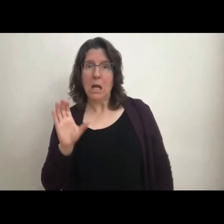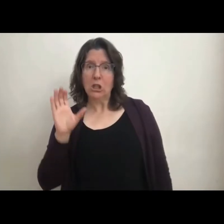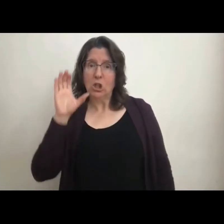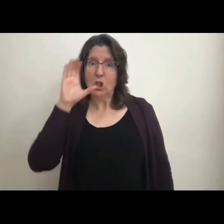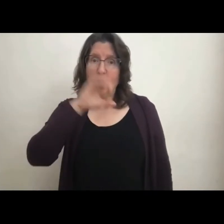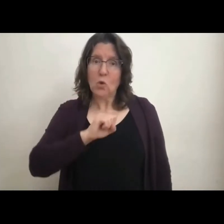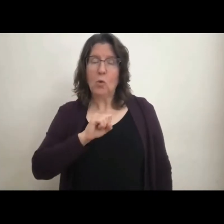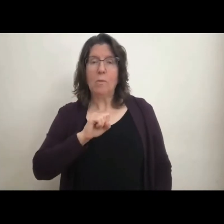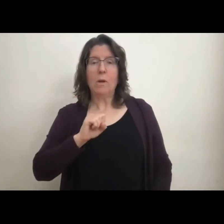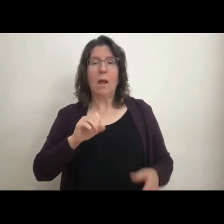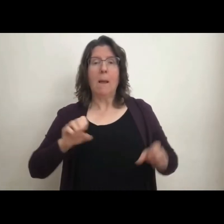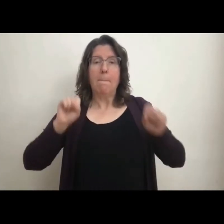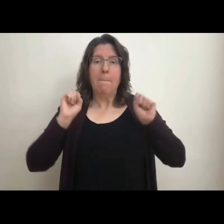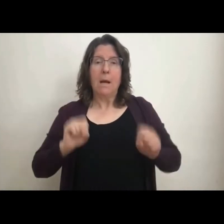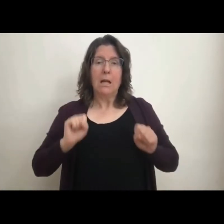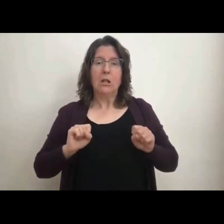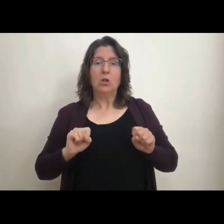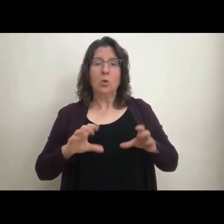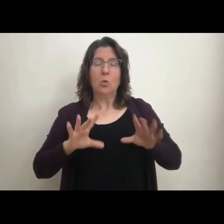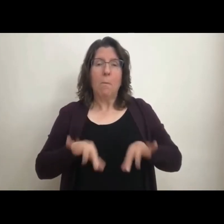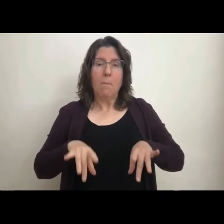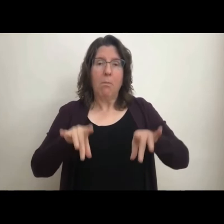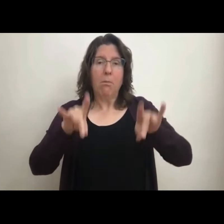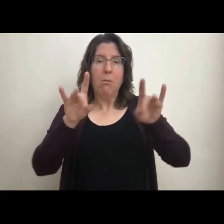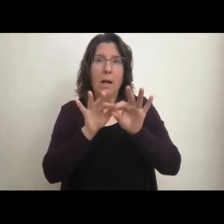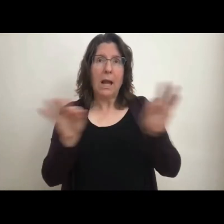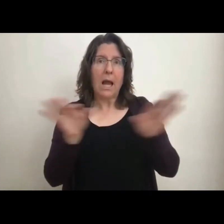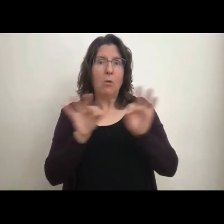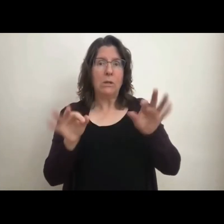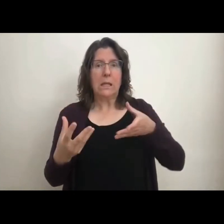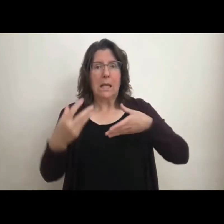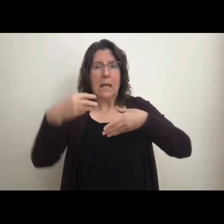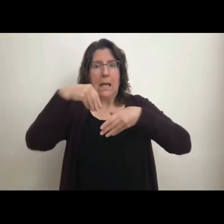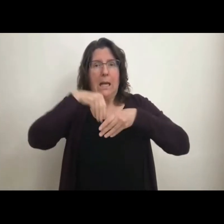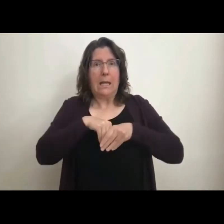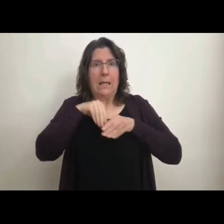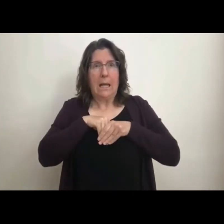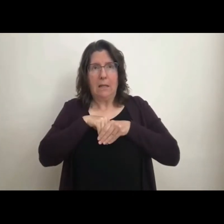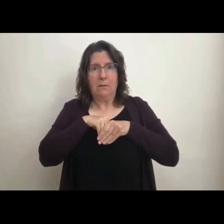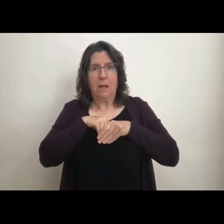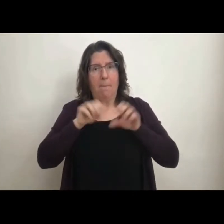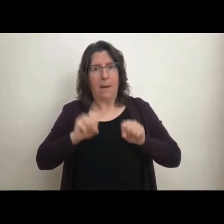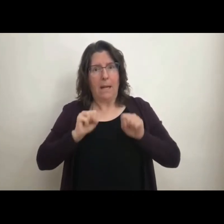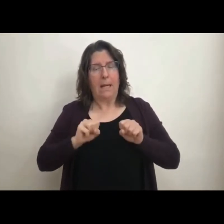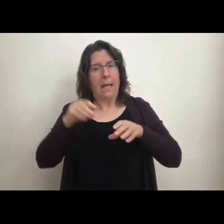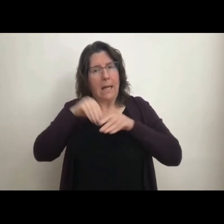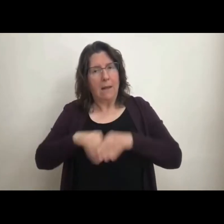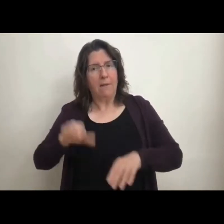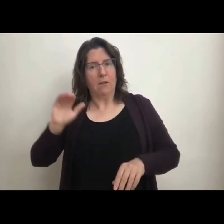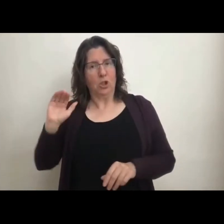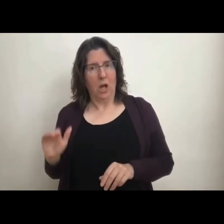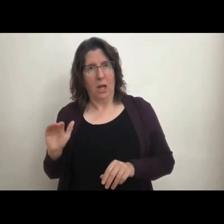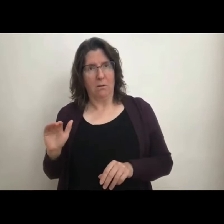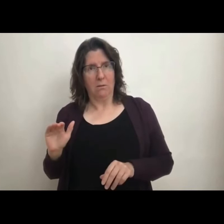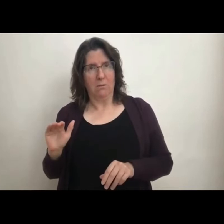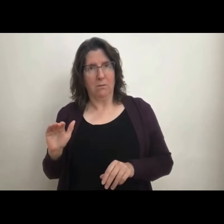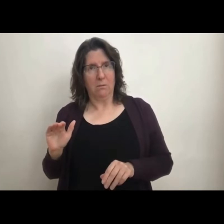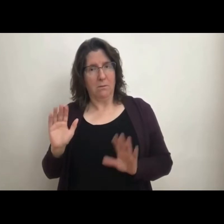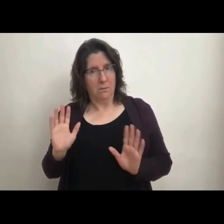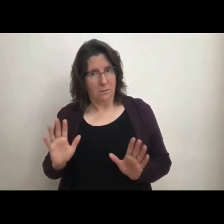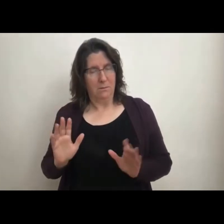hard of hearing children, assume the ability to acquire language is an innate ability for the child.